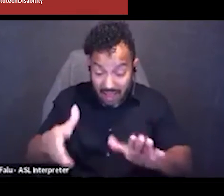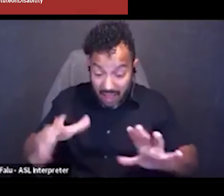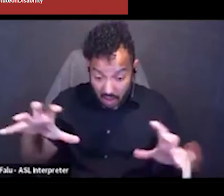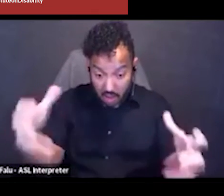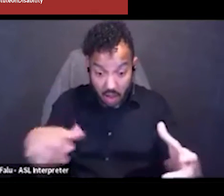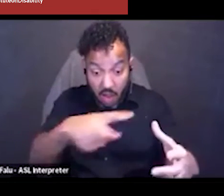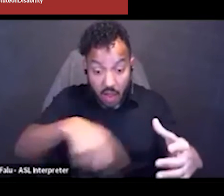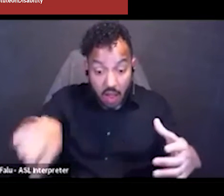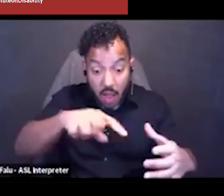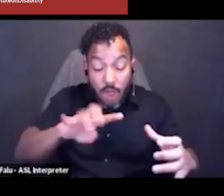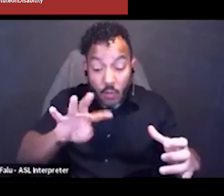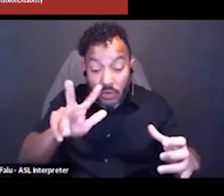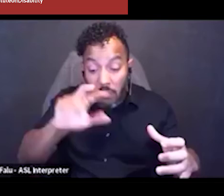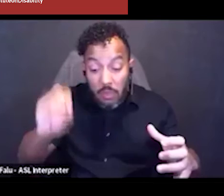in nursing homes.